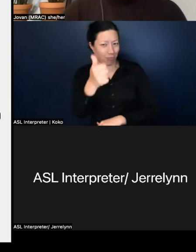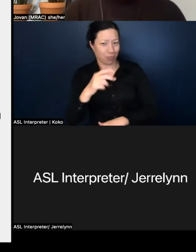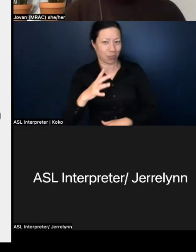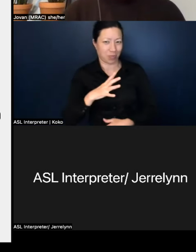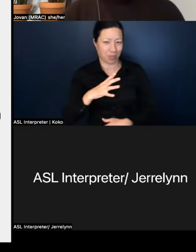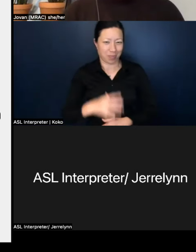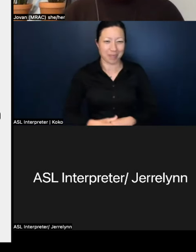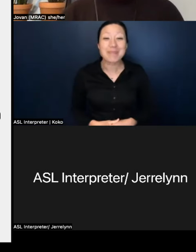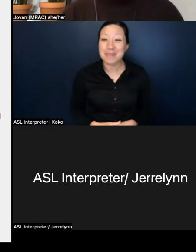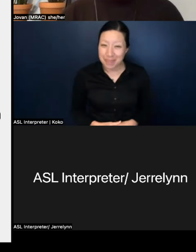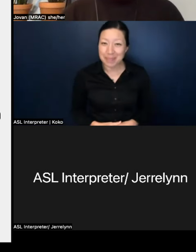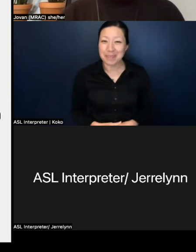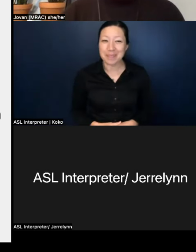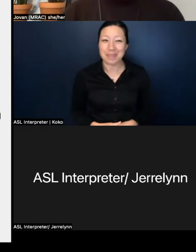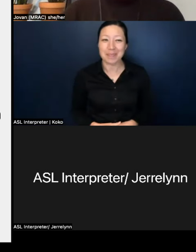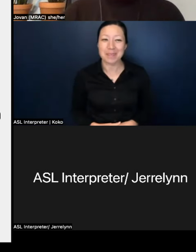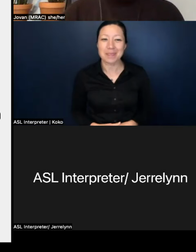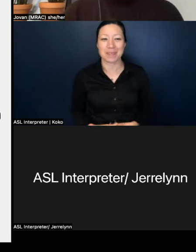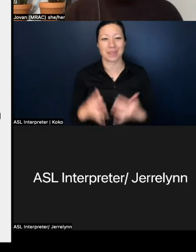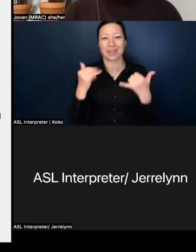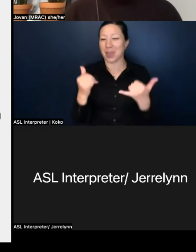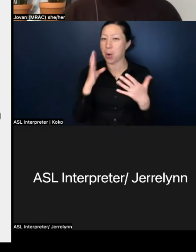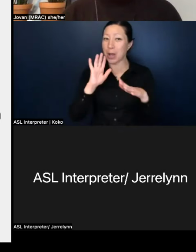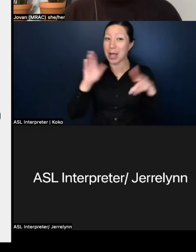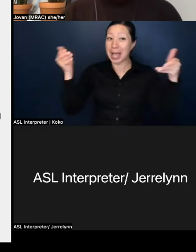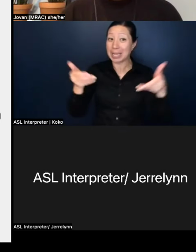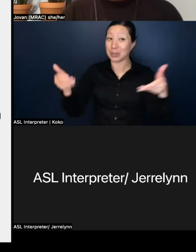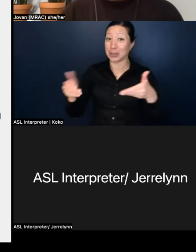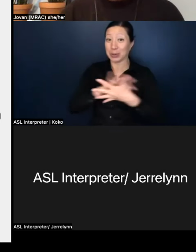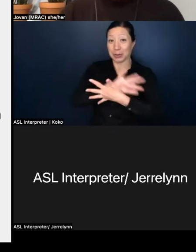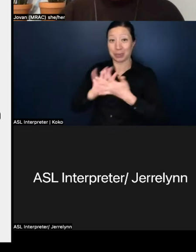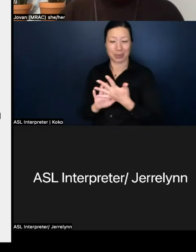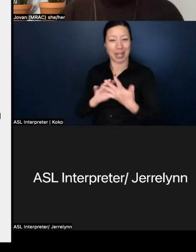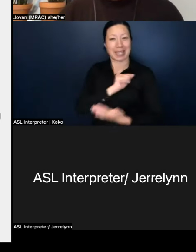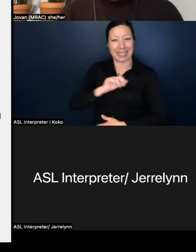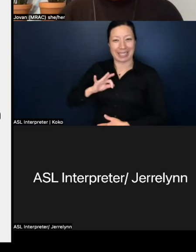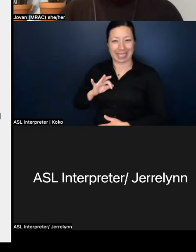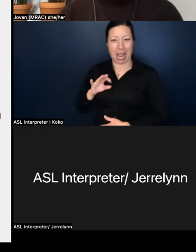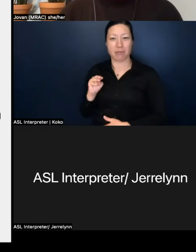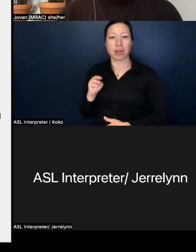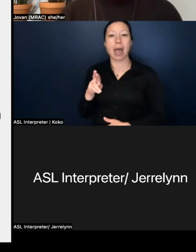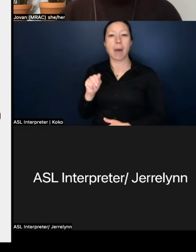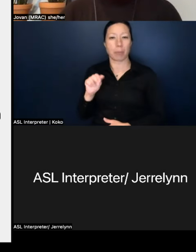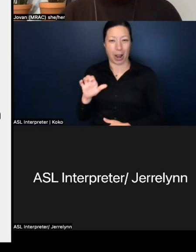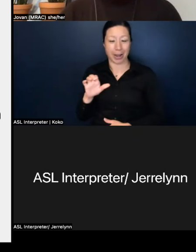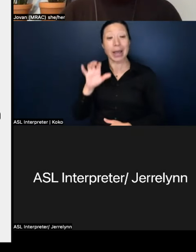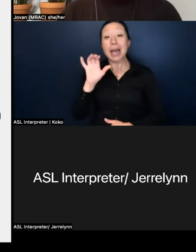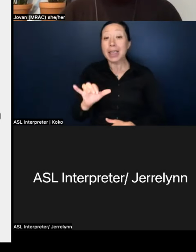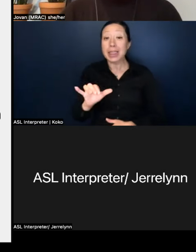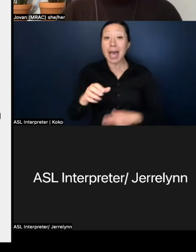Okay, so let me introduce you to the MRAC staff. This slide is a collection of small